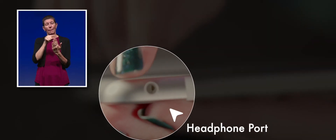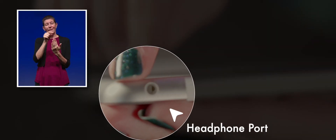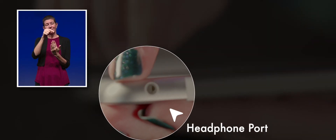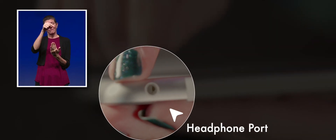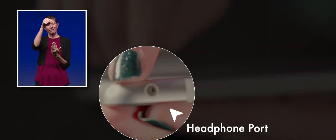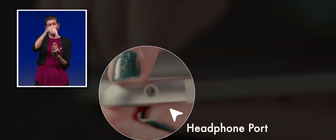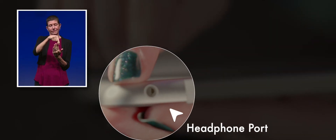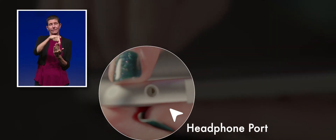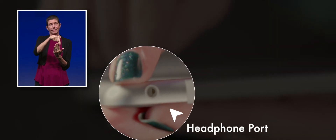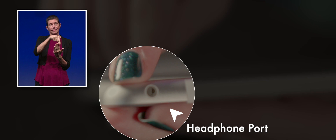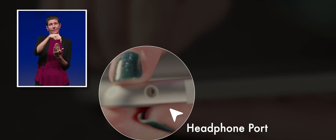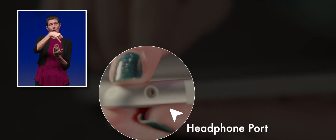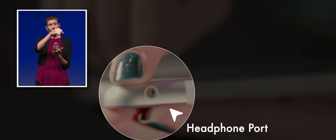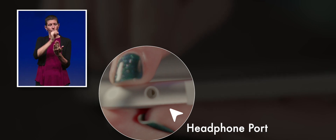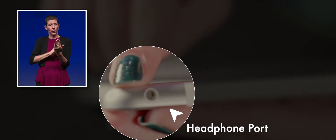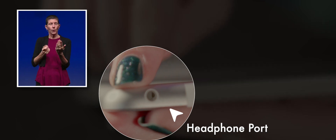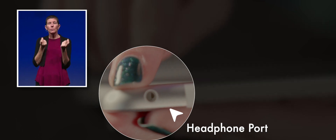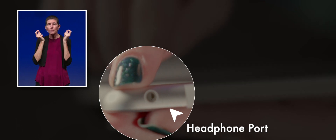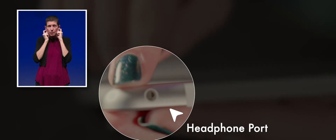in the port on the top left of the device.